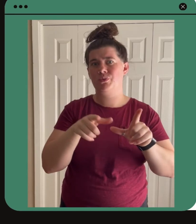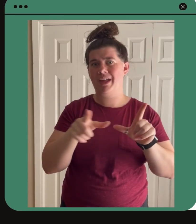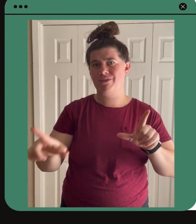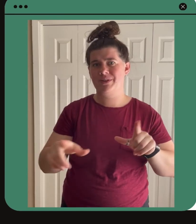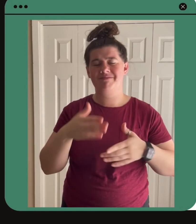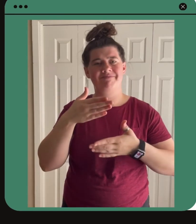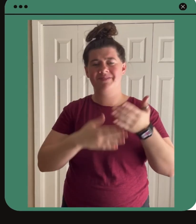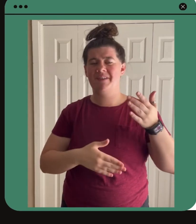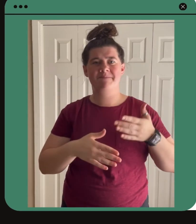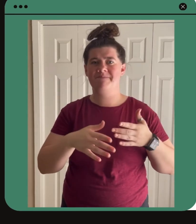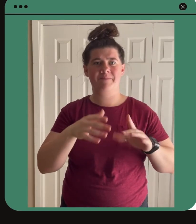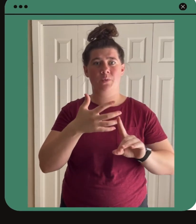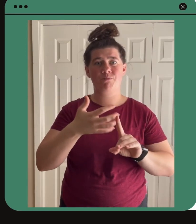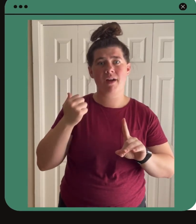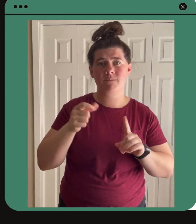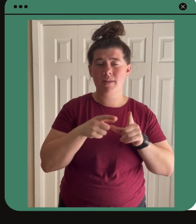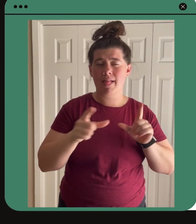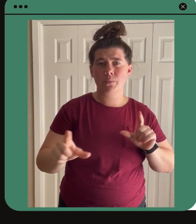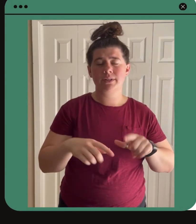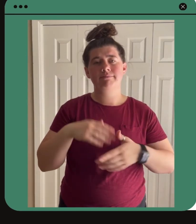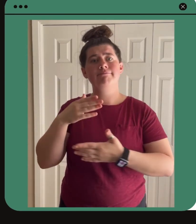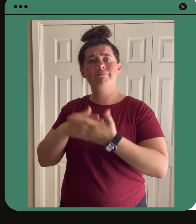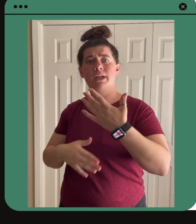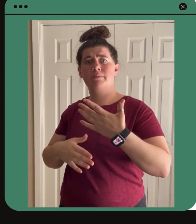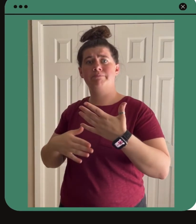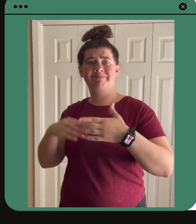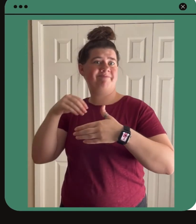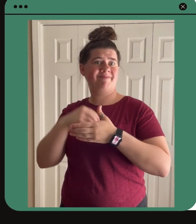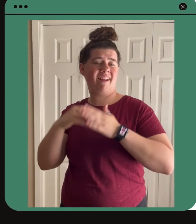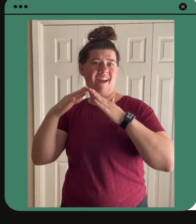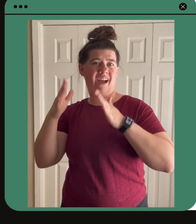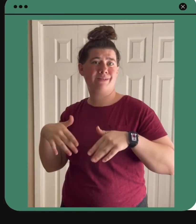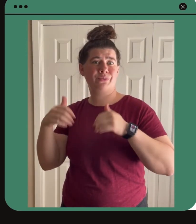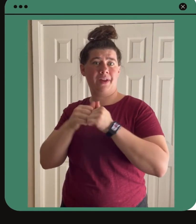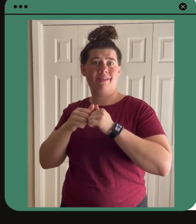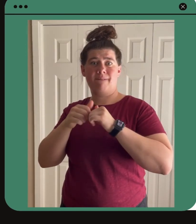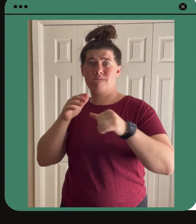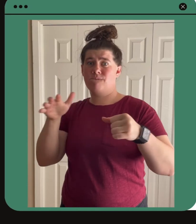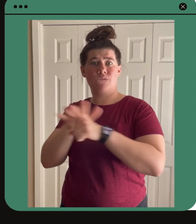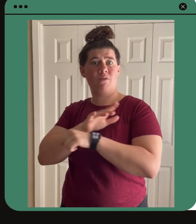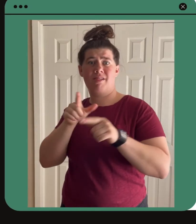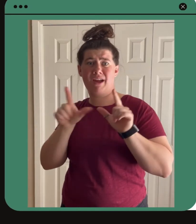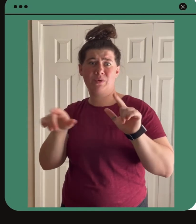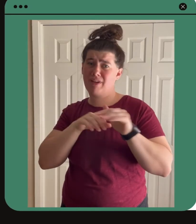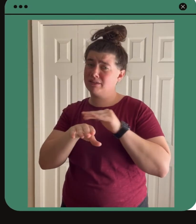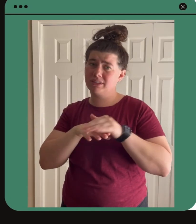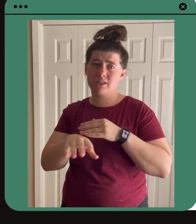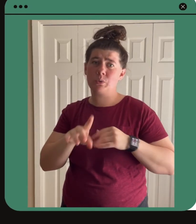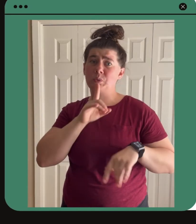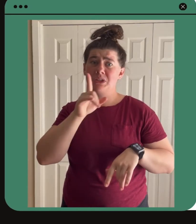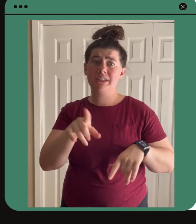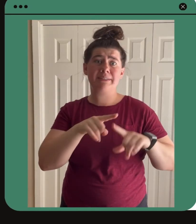It depends on their exposure to language. Some people were language deprived in somewhere in a house with full access to communication.